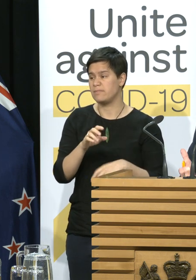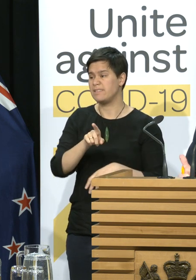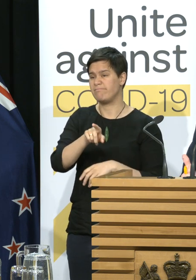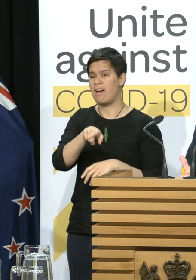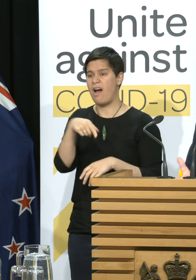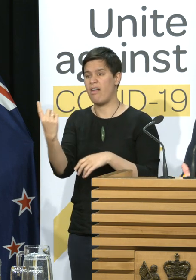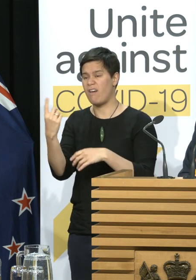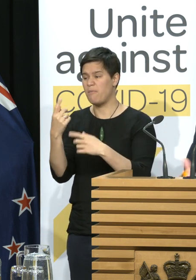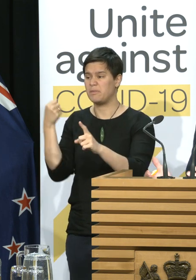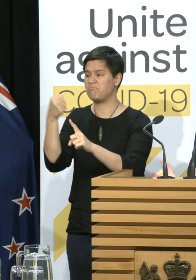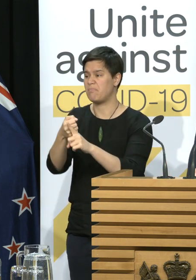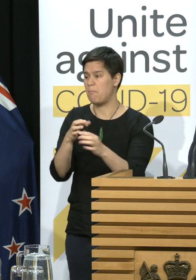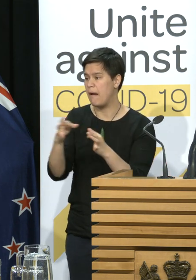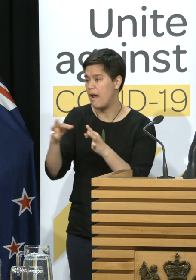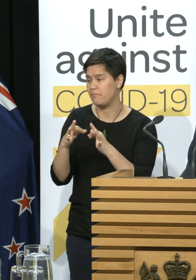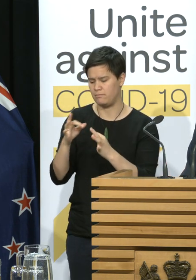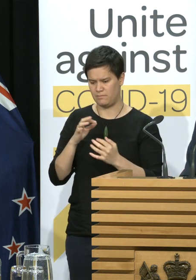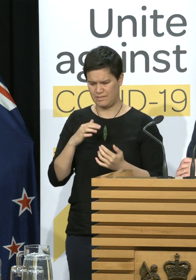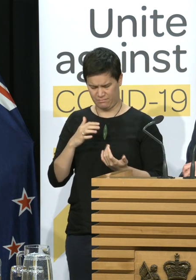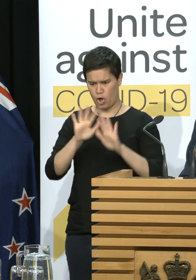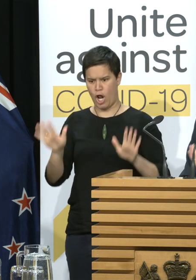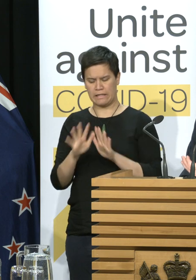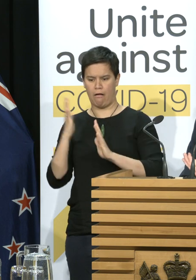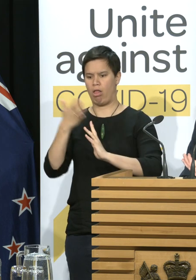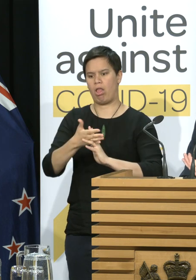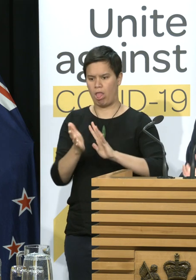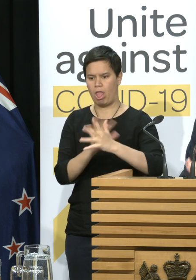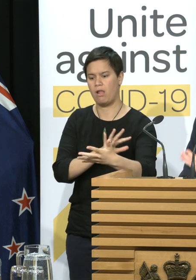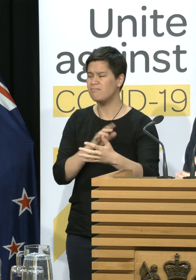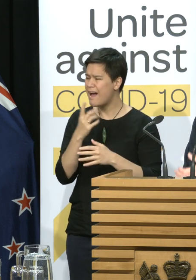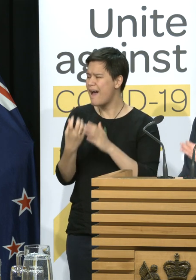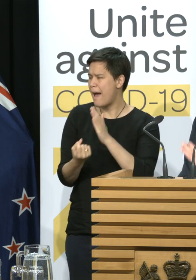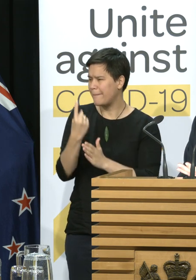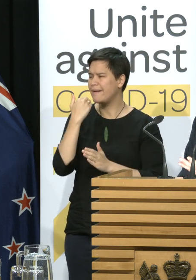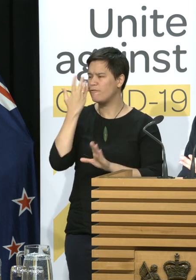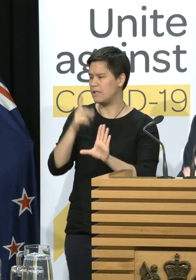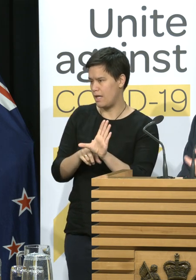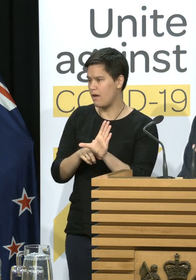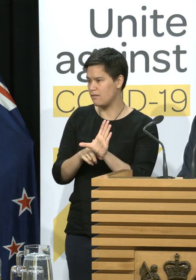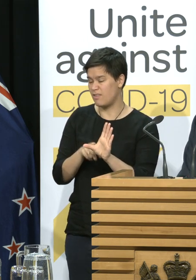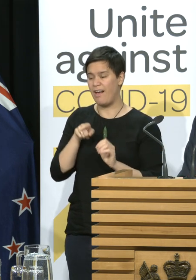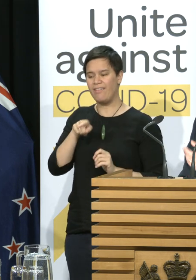done before summer right through the last few months. People have been incredibly supportive and helpful. And when asked, they've isolated,